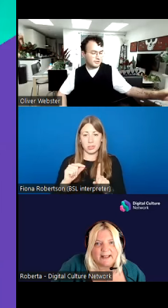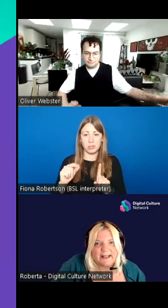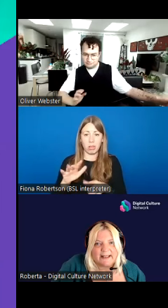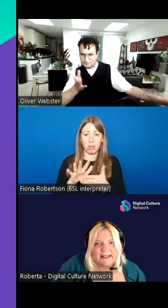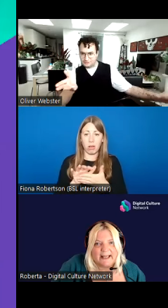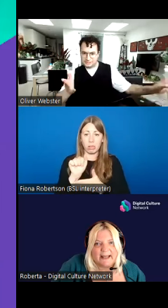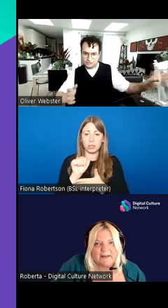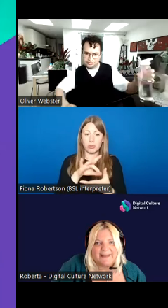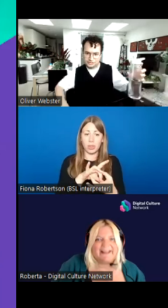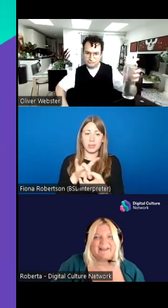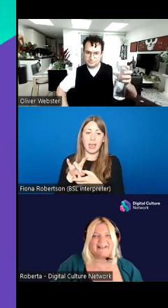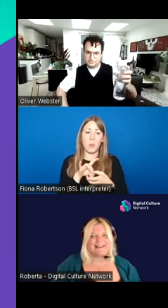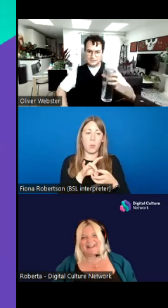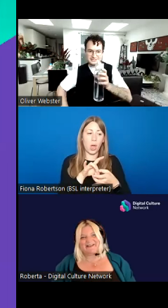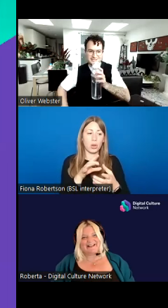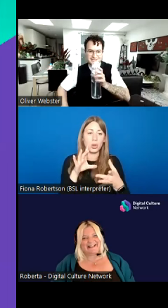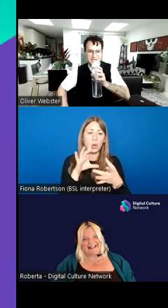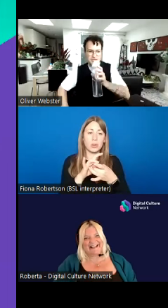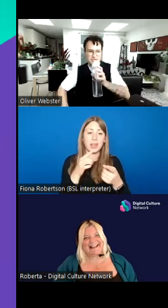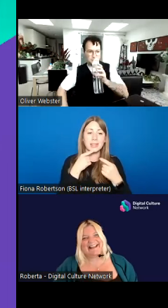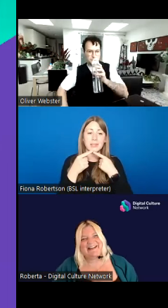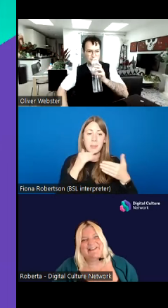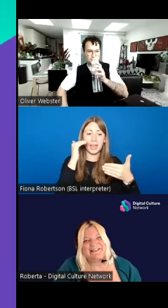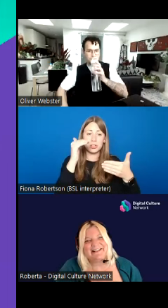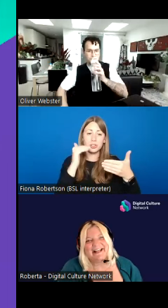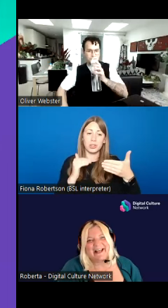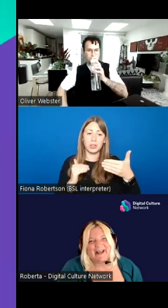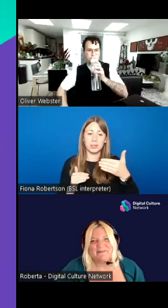I'll pass it over to Roberta. Thank you, Oliver.